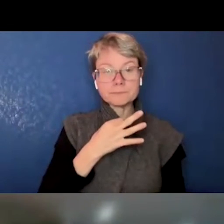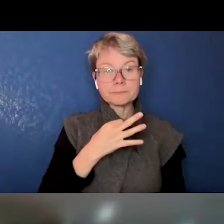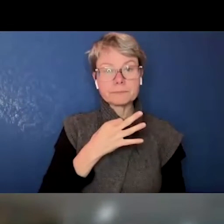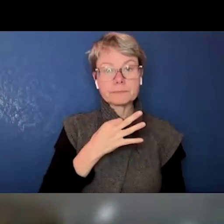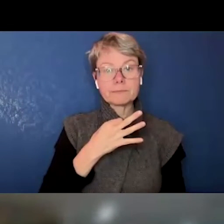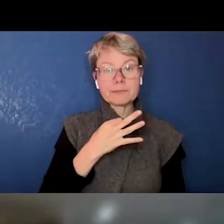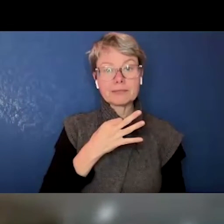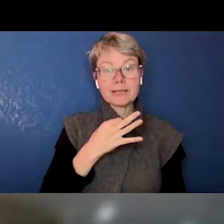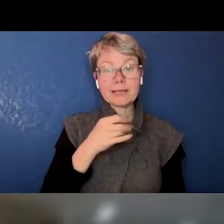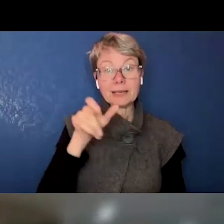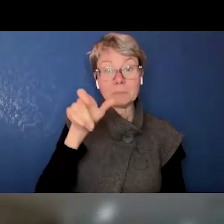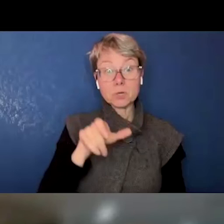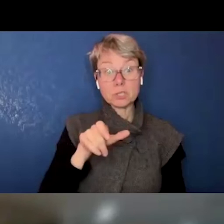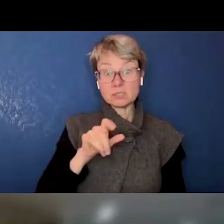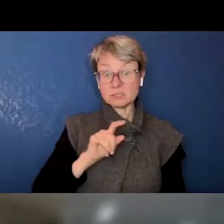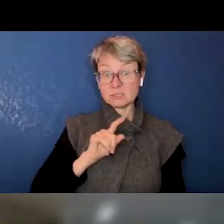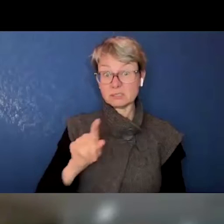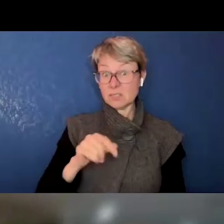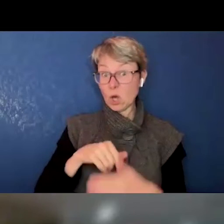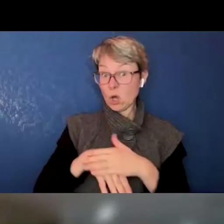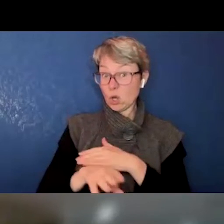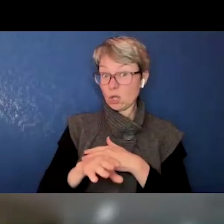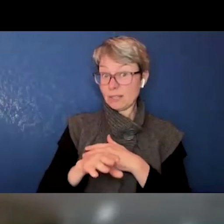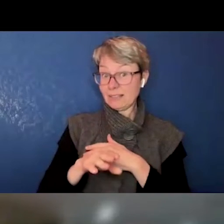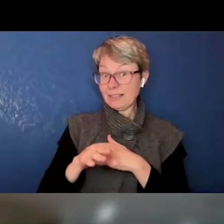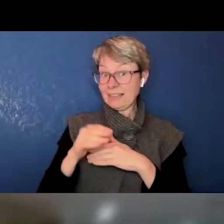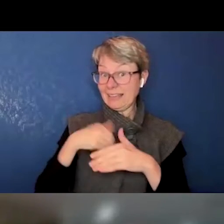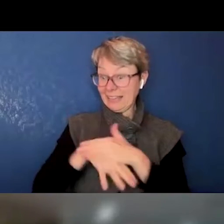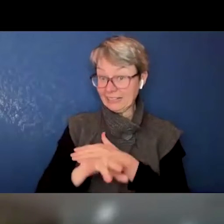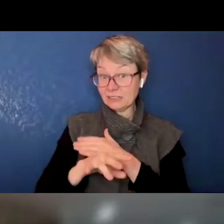might be on their way to the airport and they've just texted their friend or or a family member